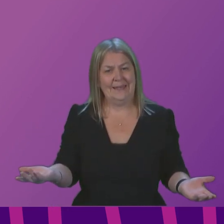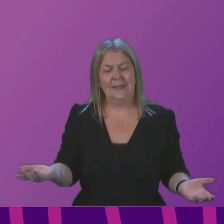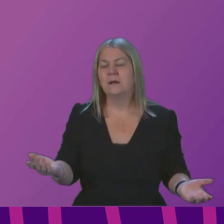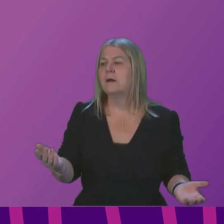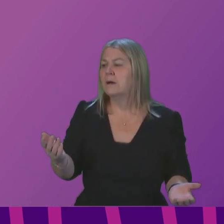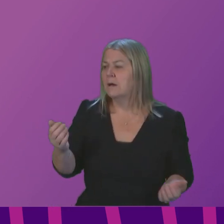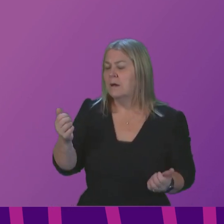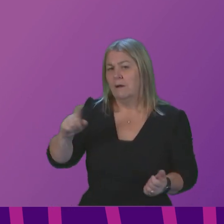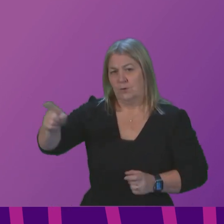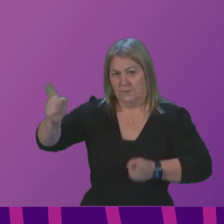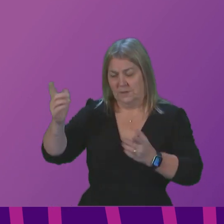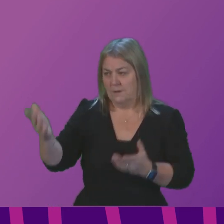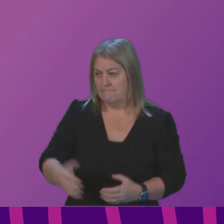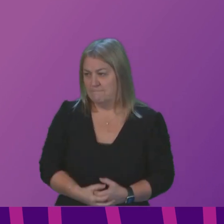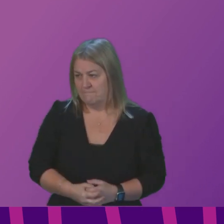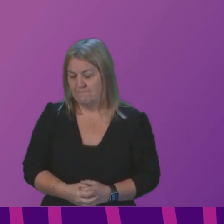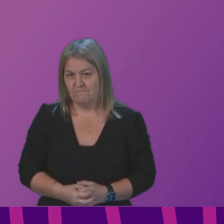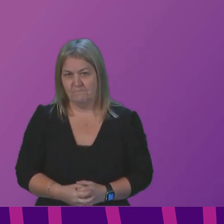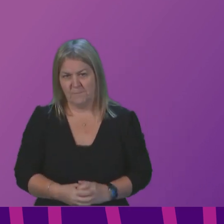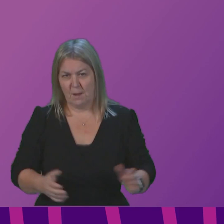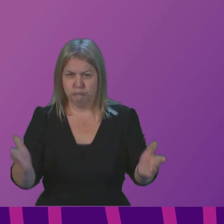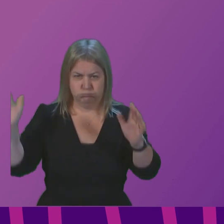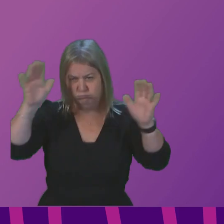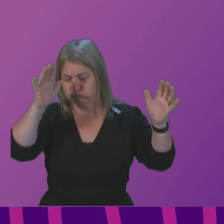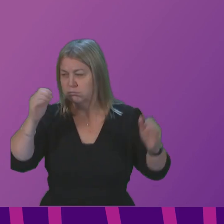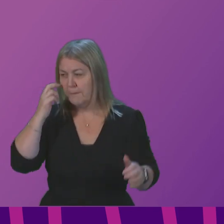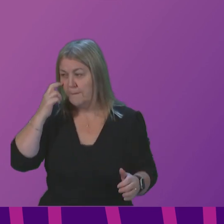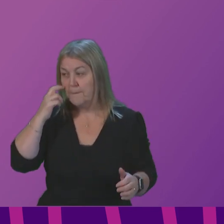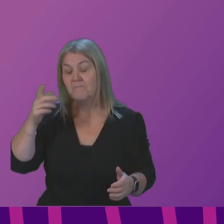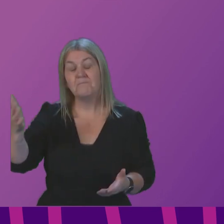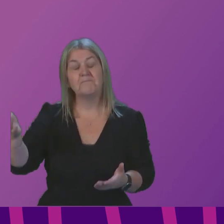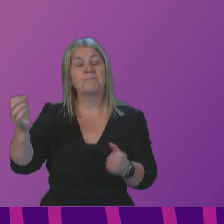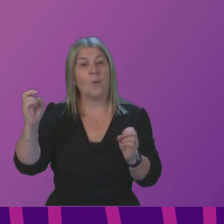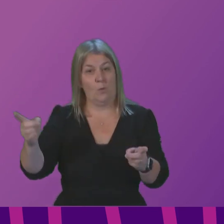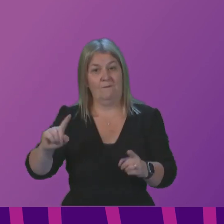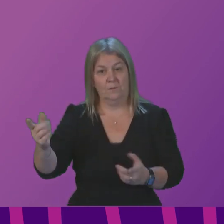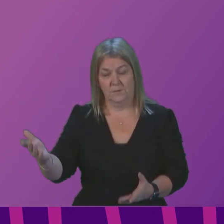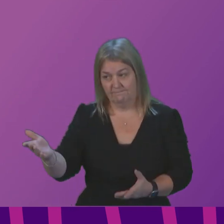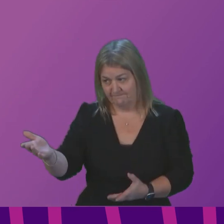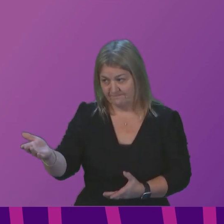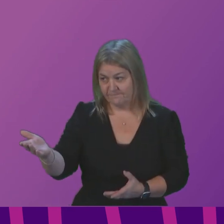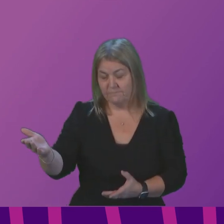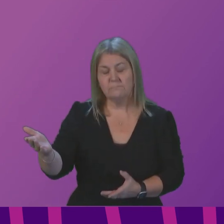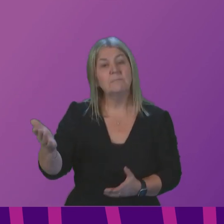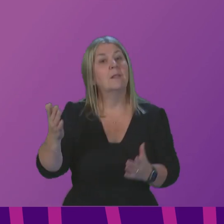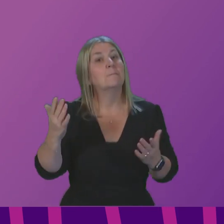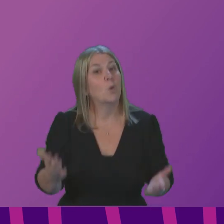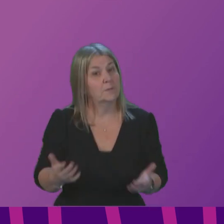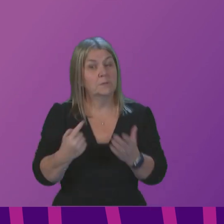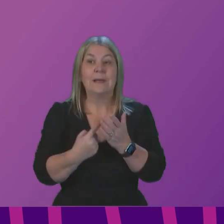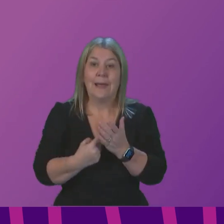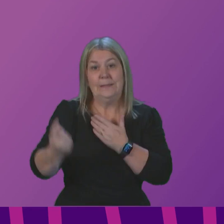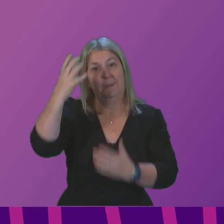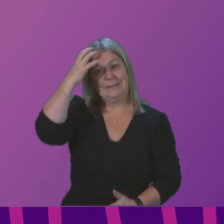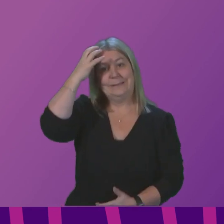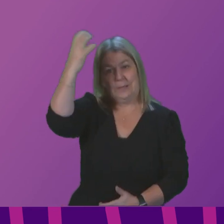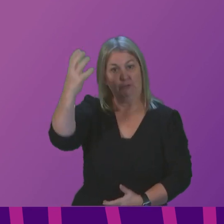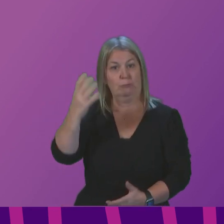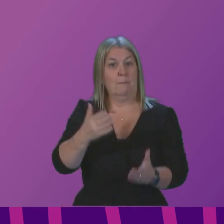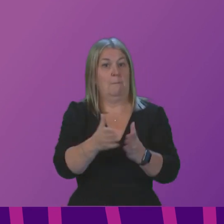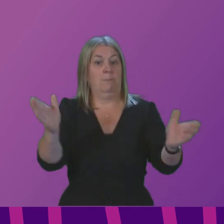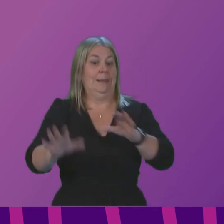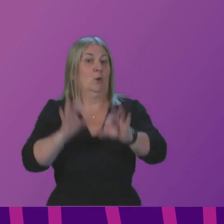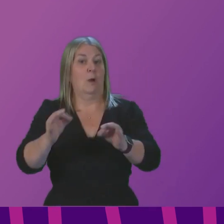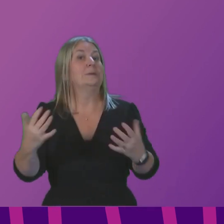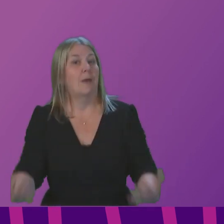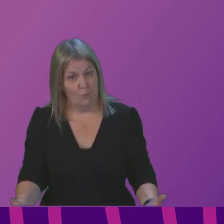There is, right now, an independent statutory public inquiry under way. I think that that